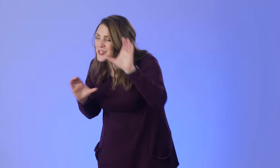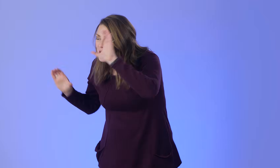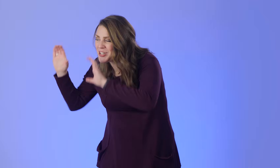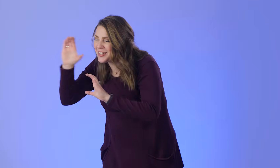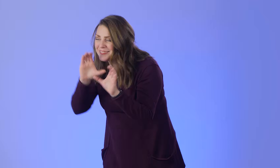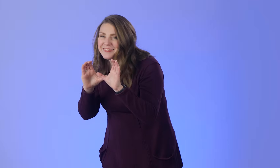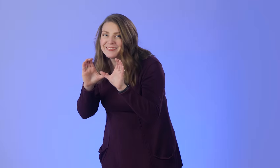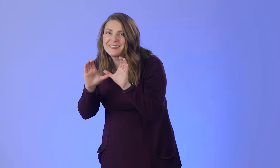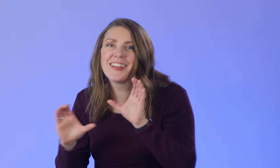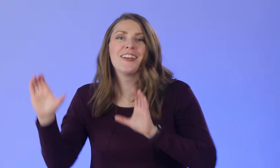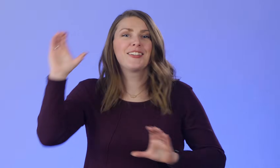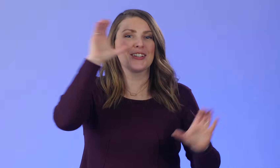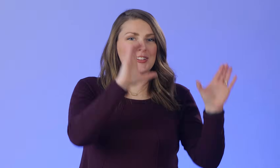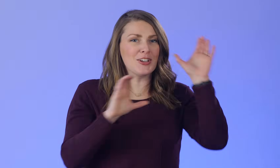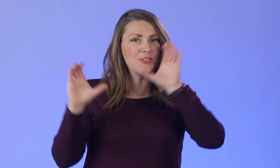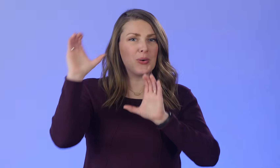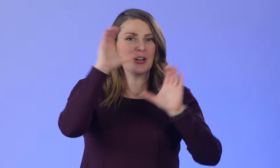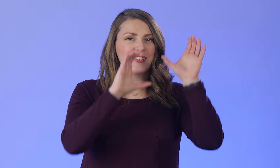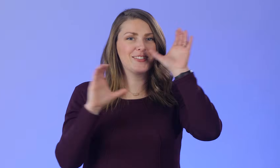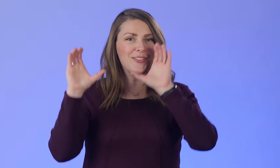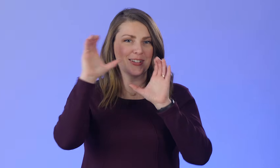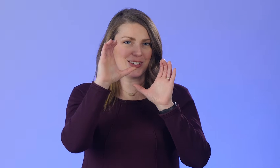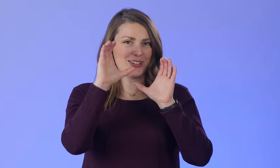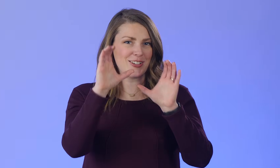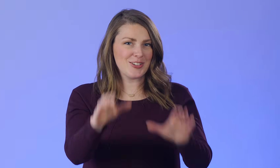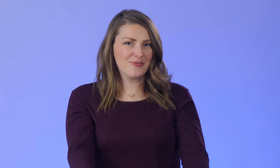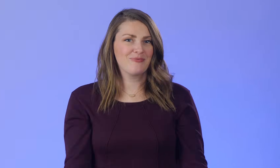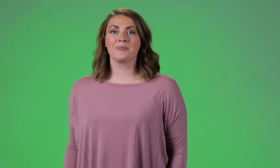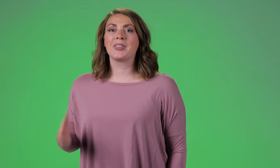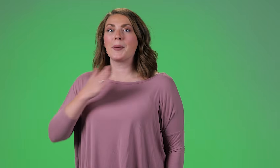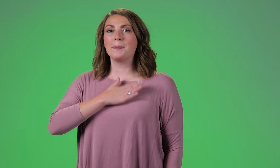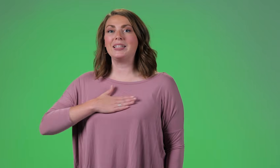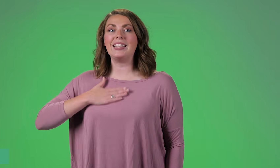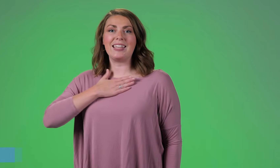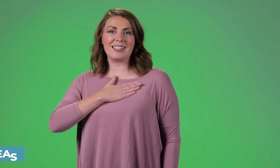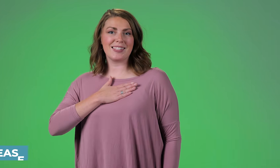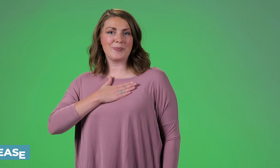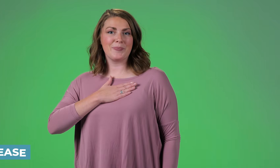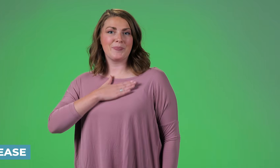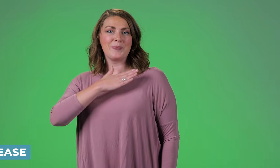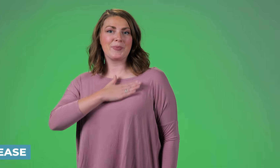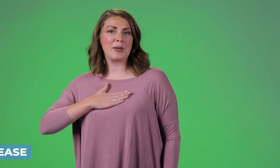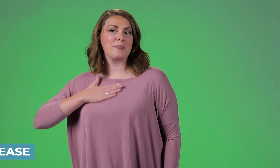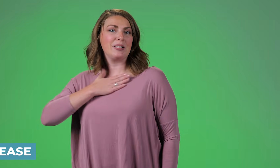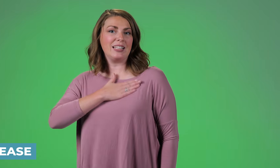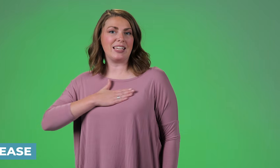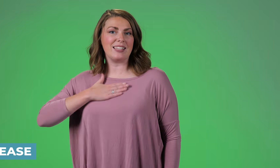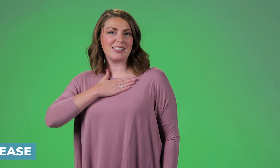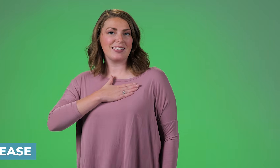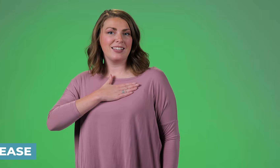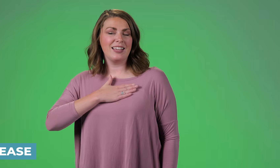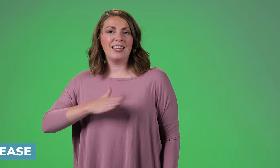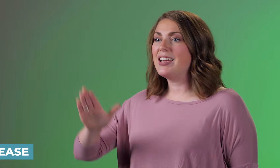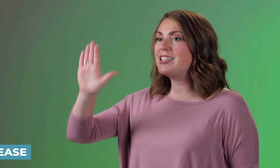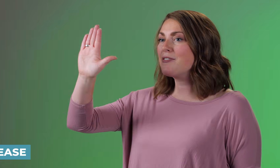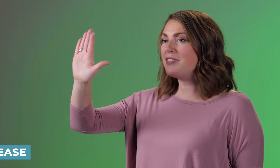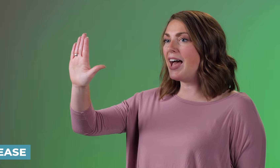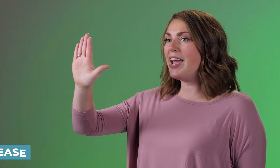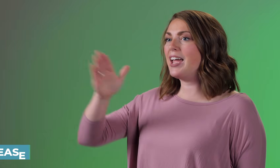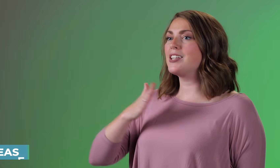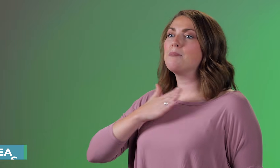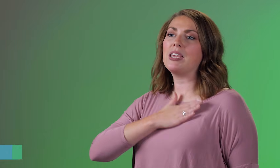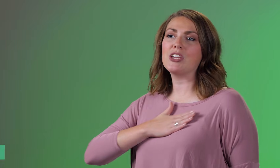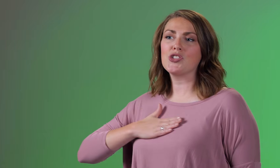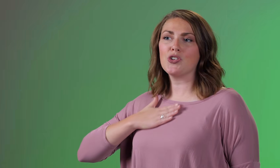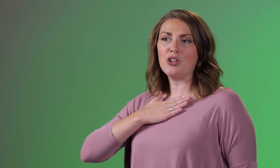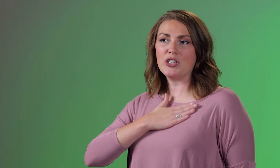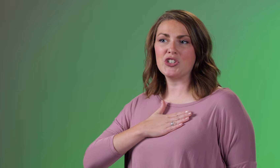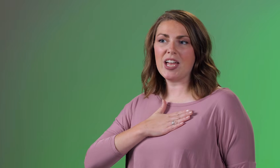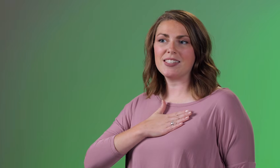searching 'to look for or search.' 'Please, please,' it's a flat hand making a circle on your chest